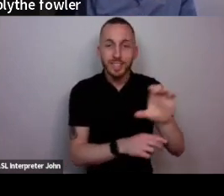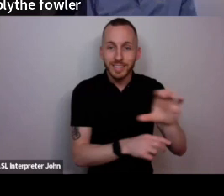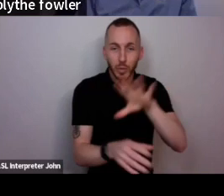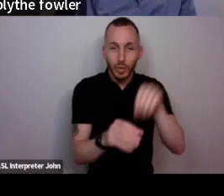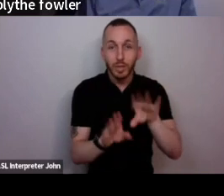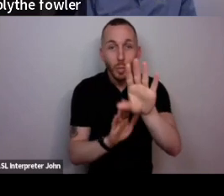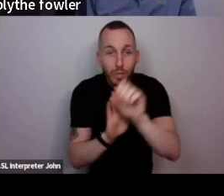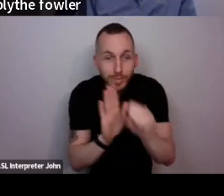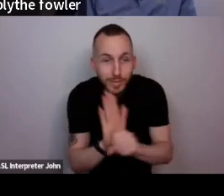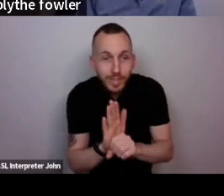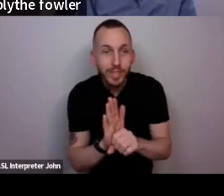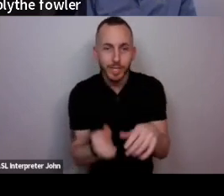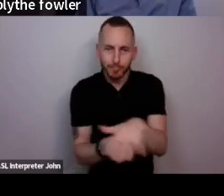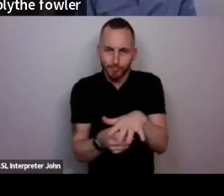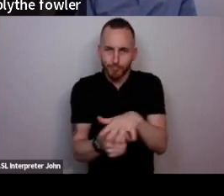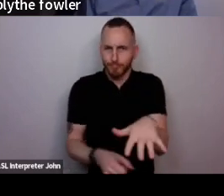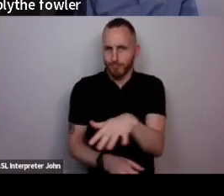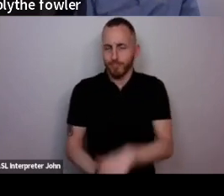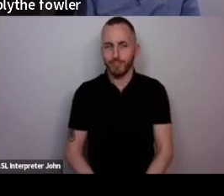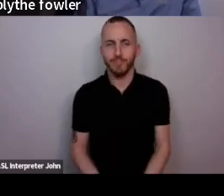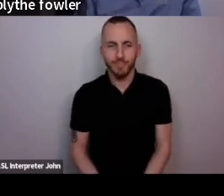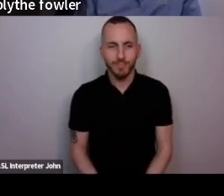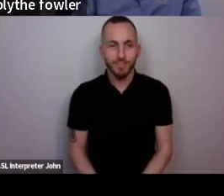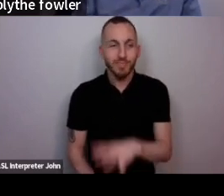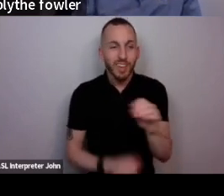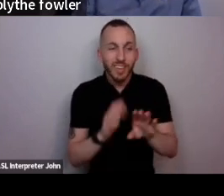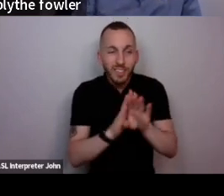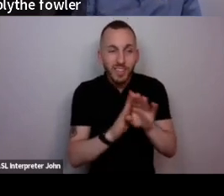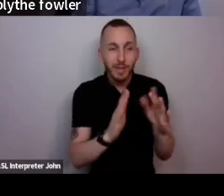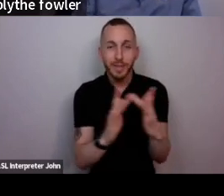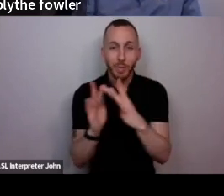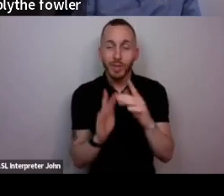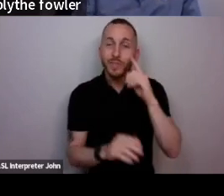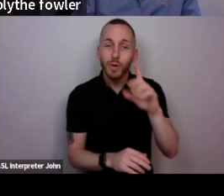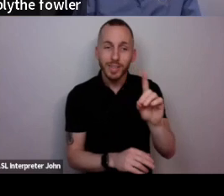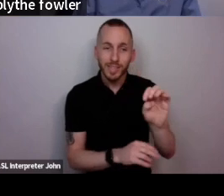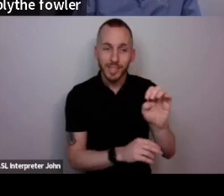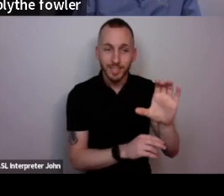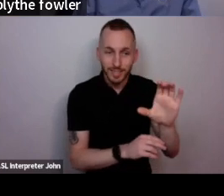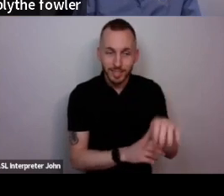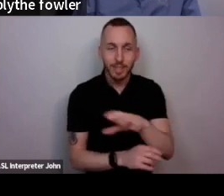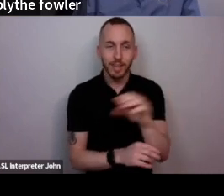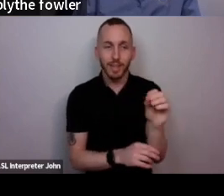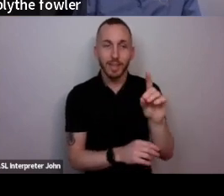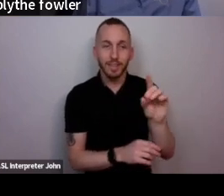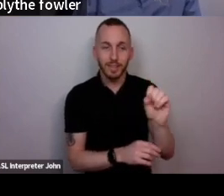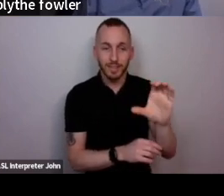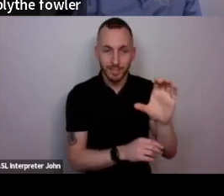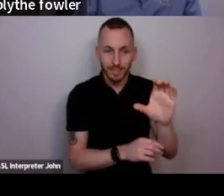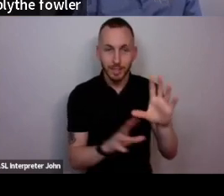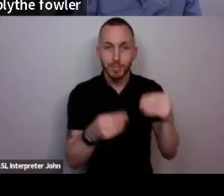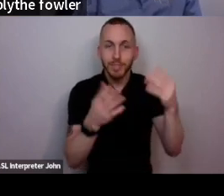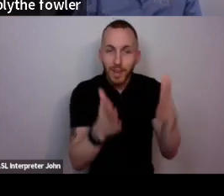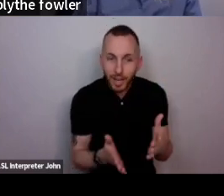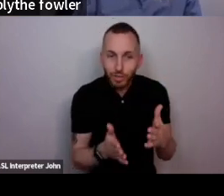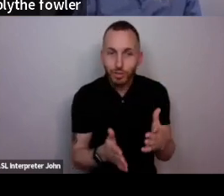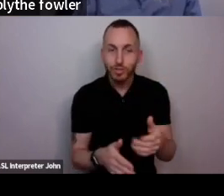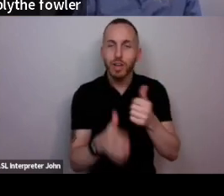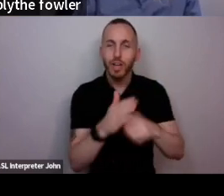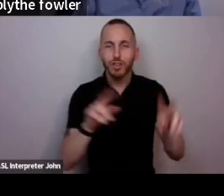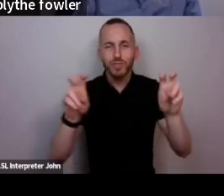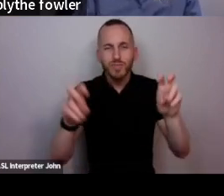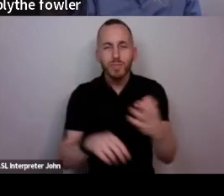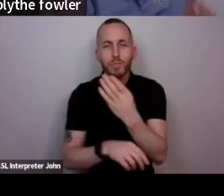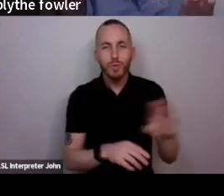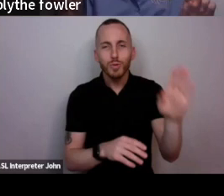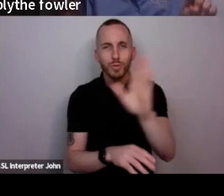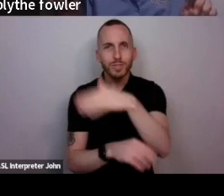or territorial VOAD and to develop networks of DEC and DSC providers under "blue skies".